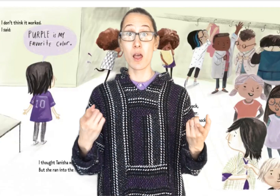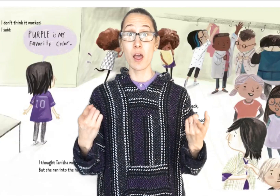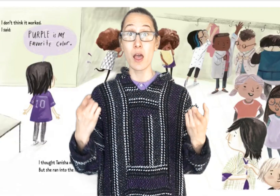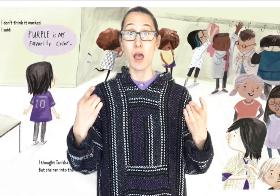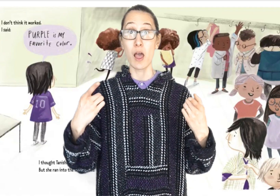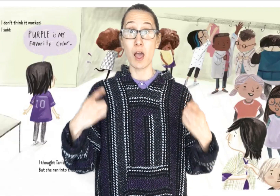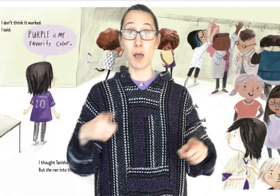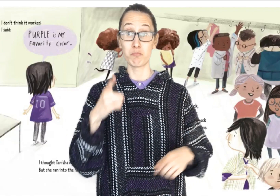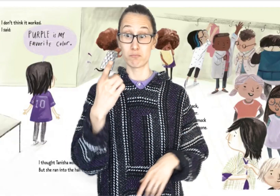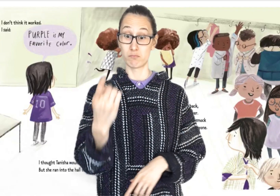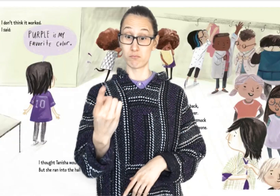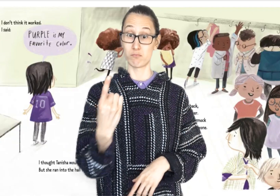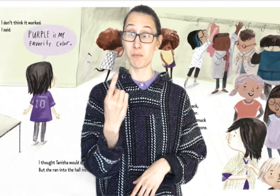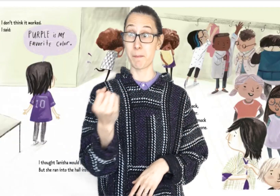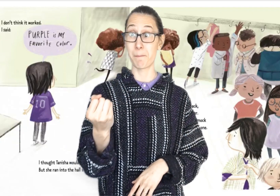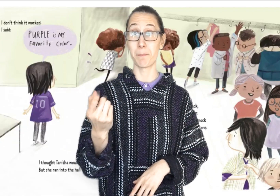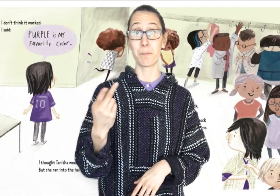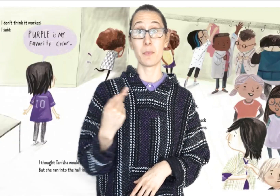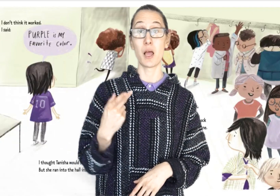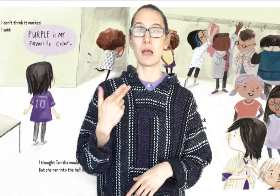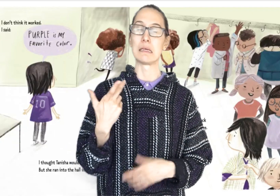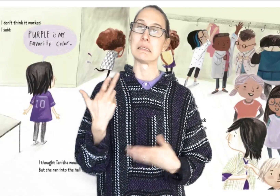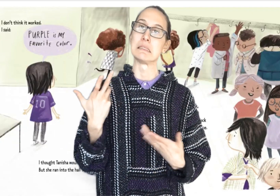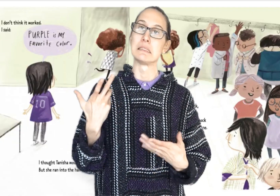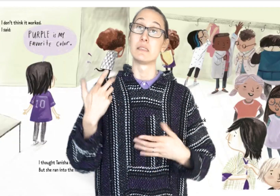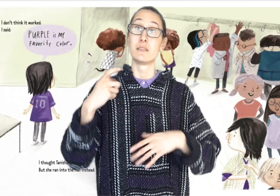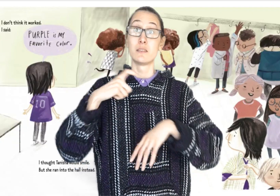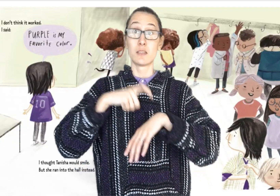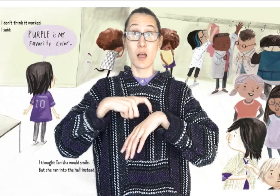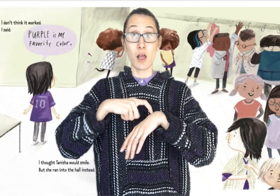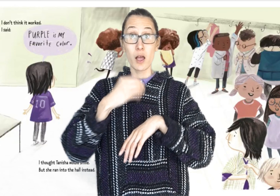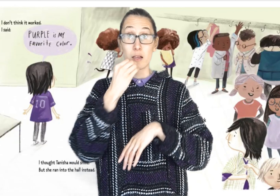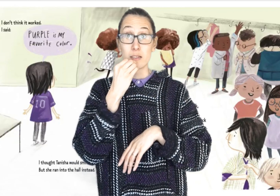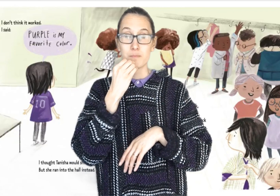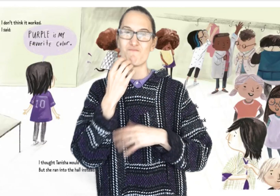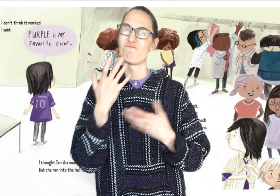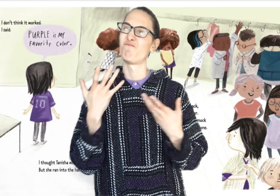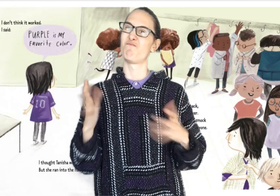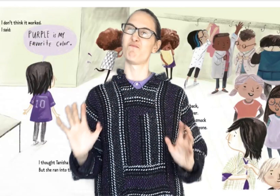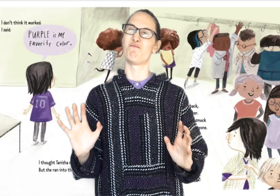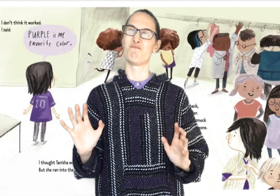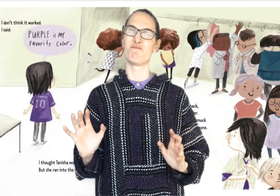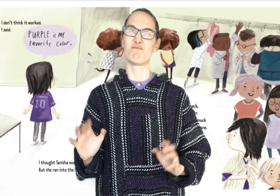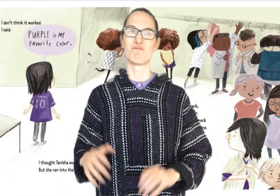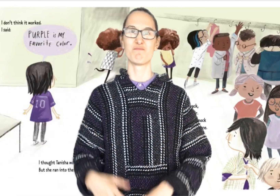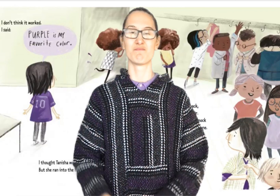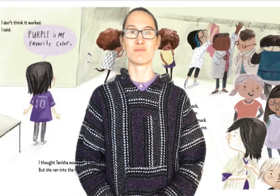When she came back, snack time was over